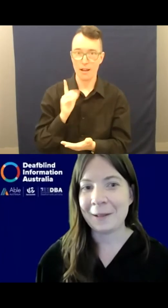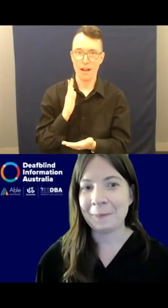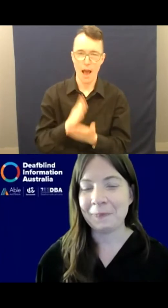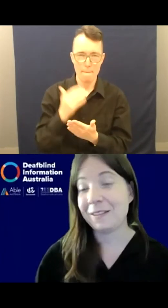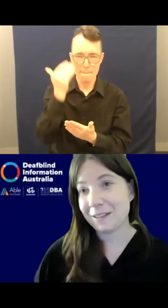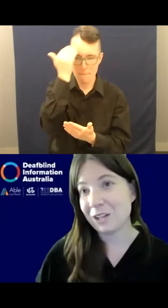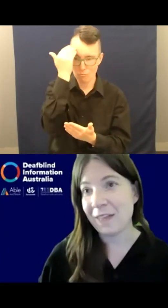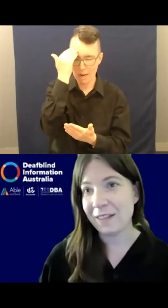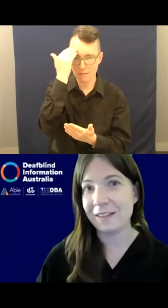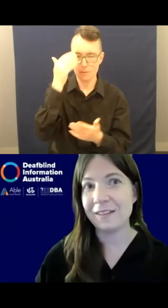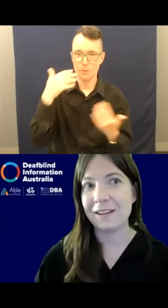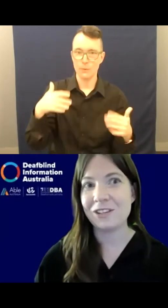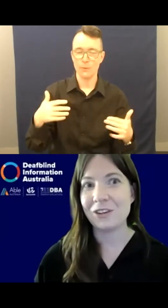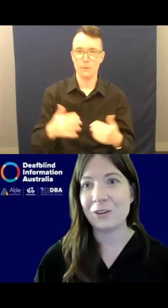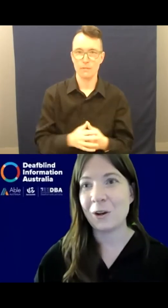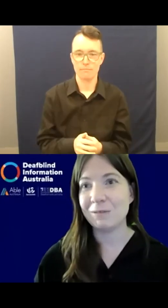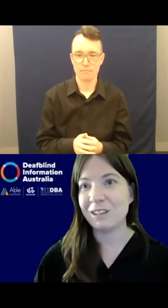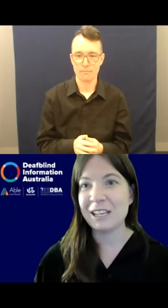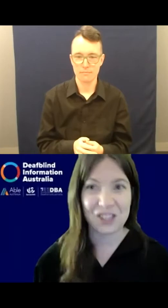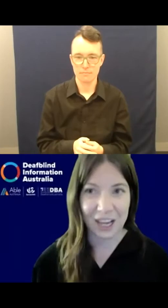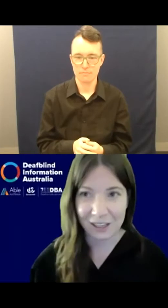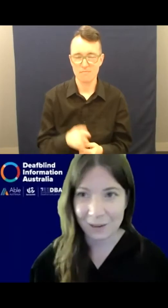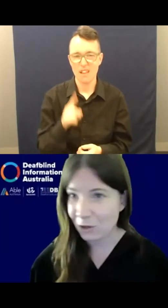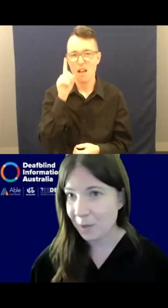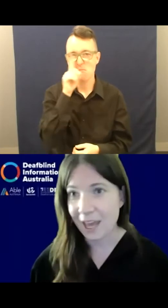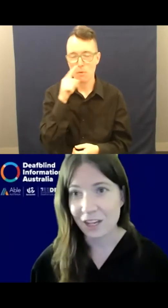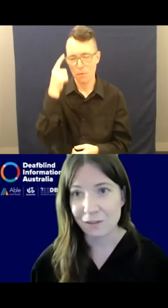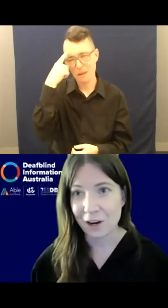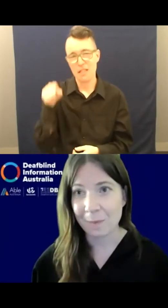This is a client that's considered to not initiate communication very much,